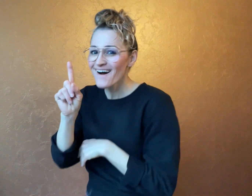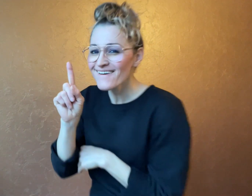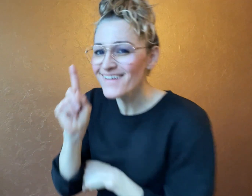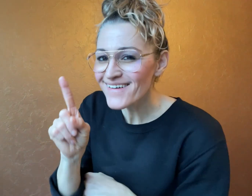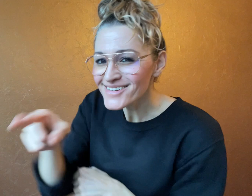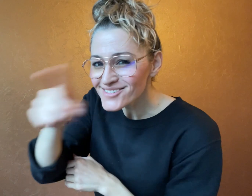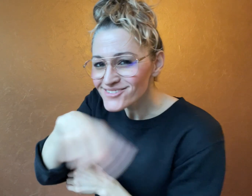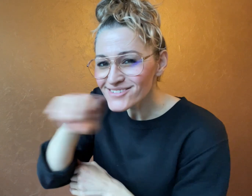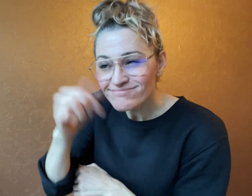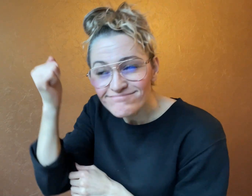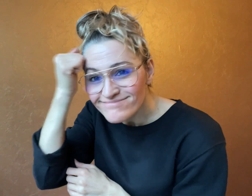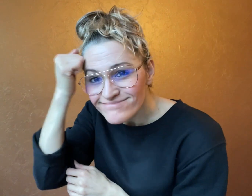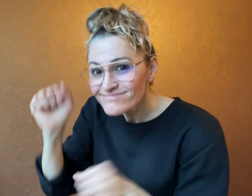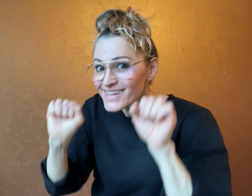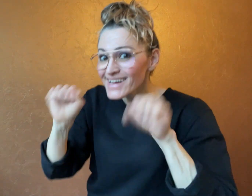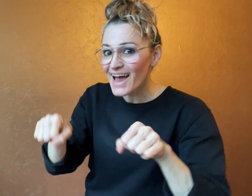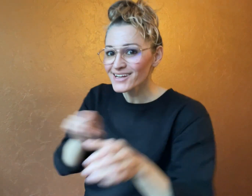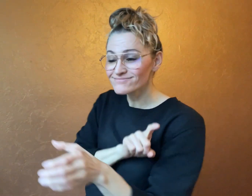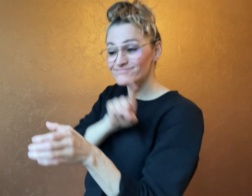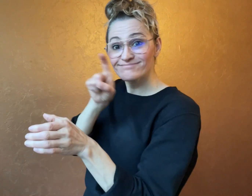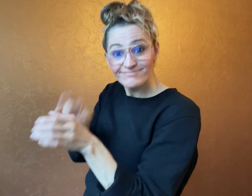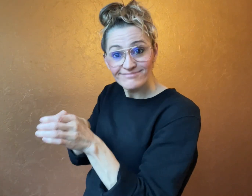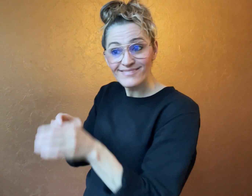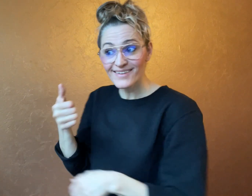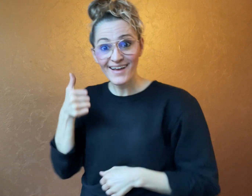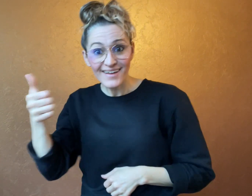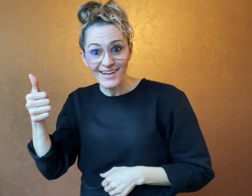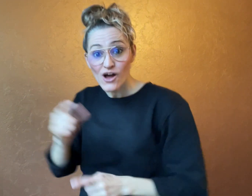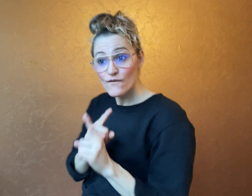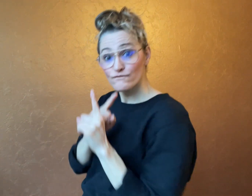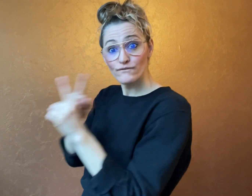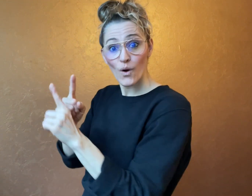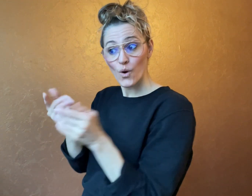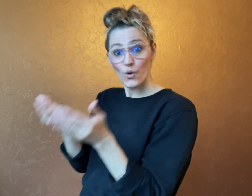Don’t forget to subscribe, like, and follow